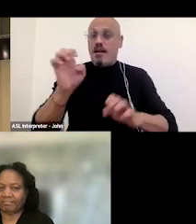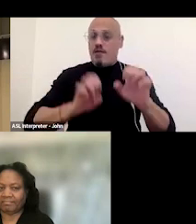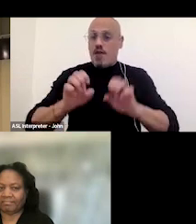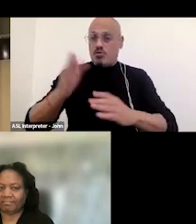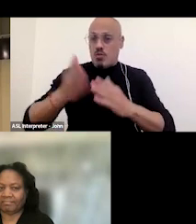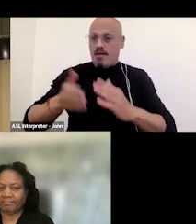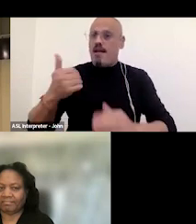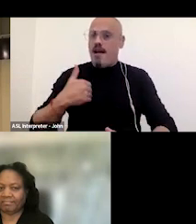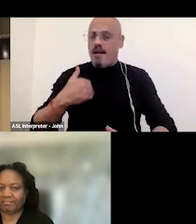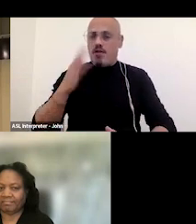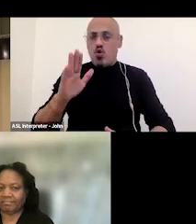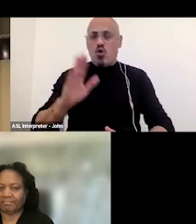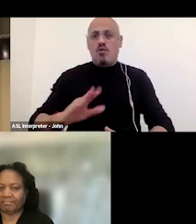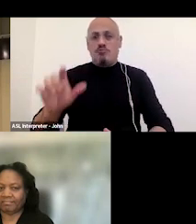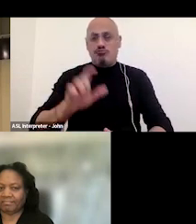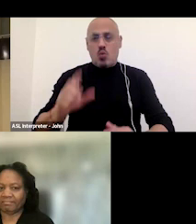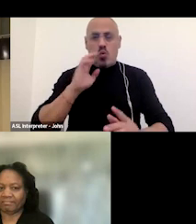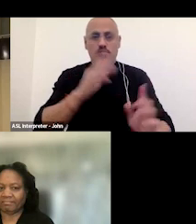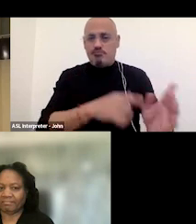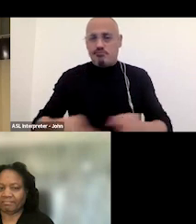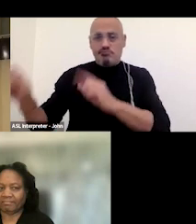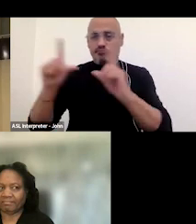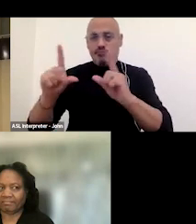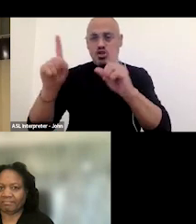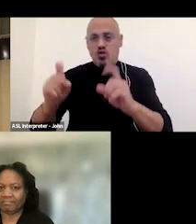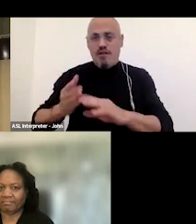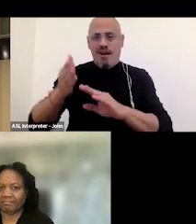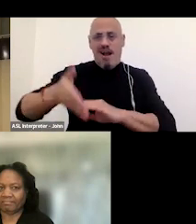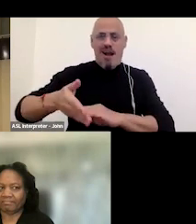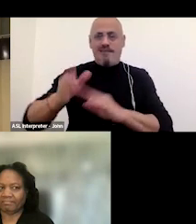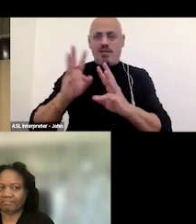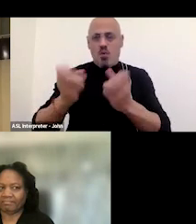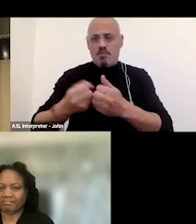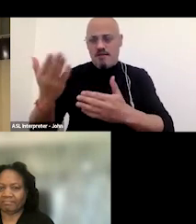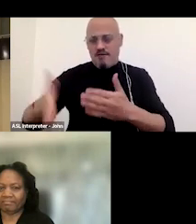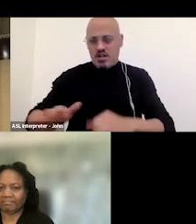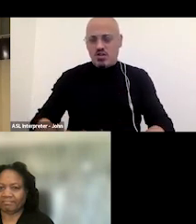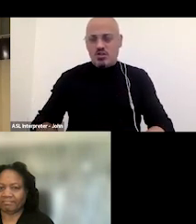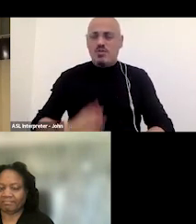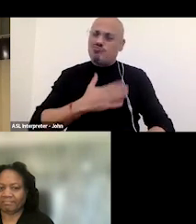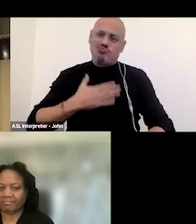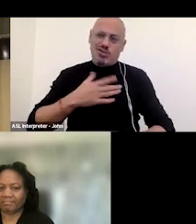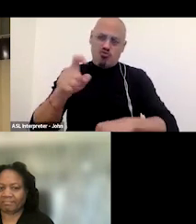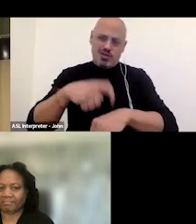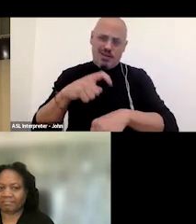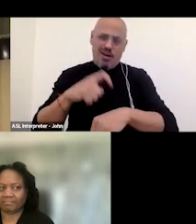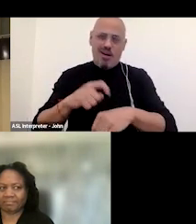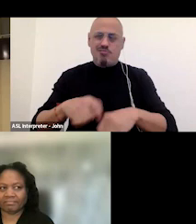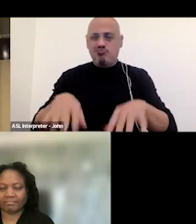so your browser will redirect you to the survey following this webinar. We really appreciate you taking the time to fill that out